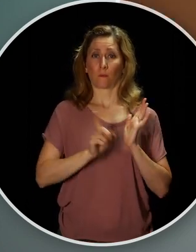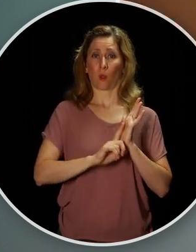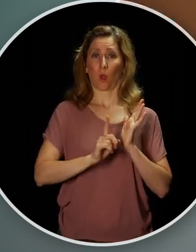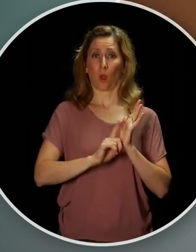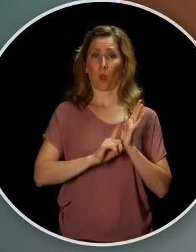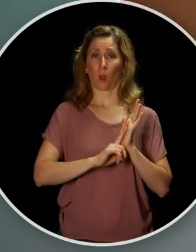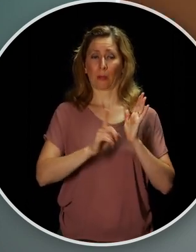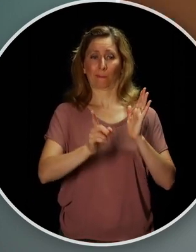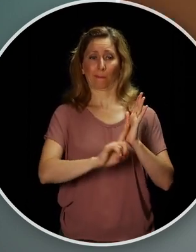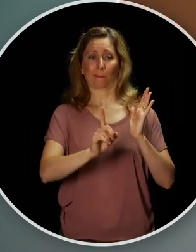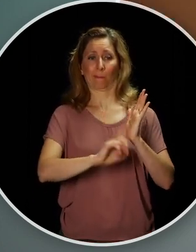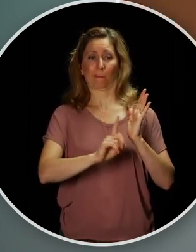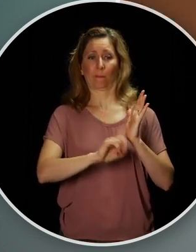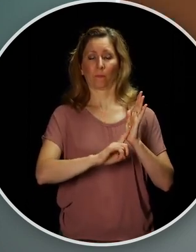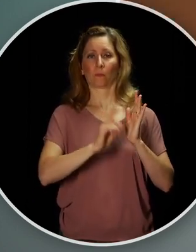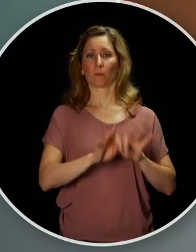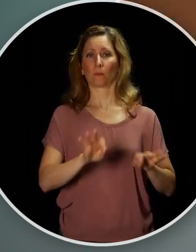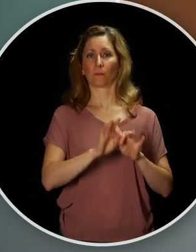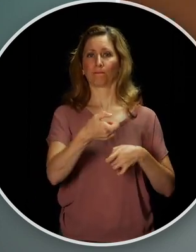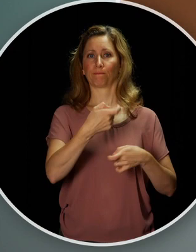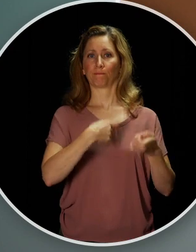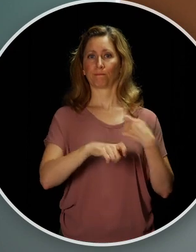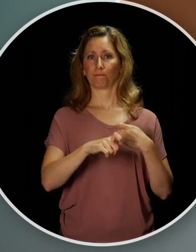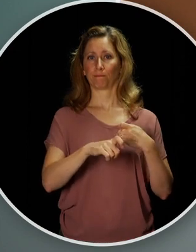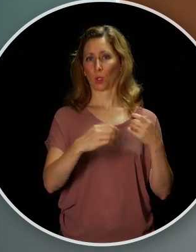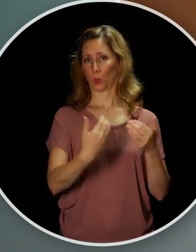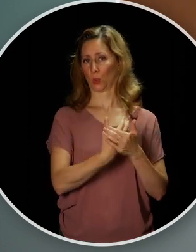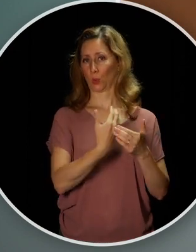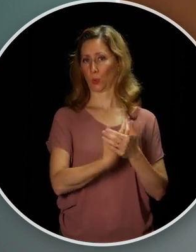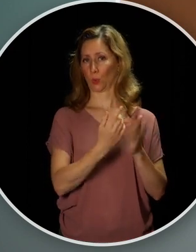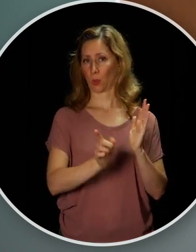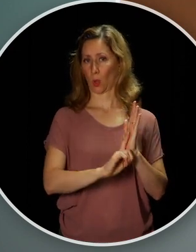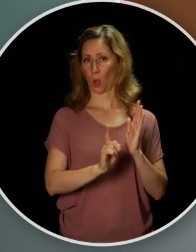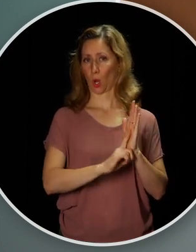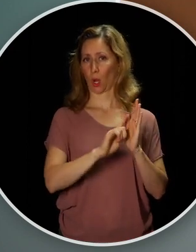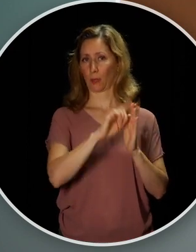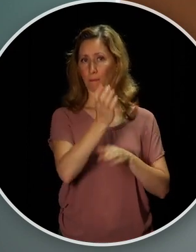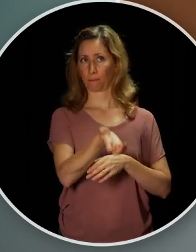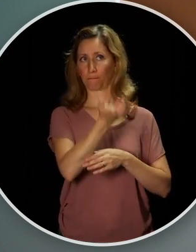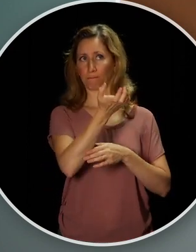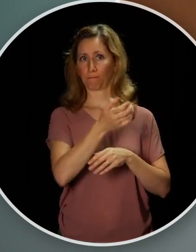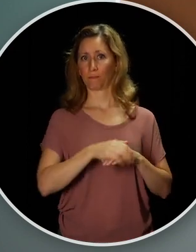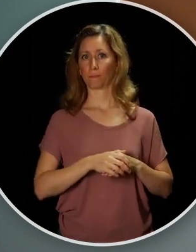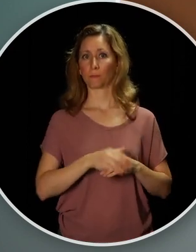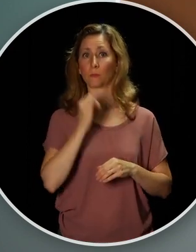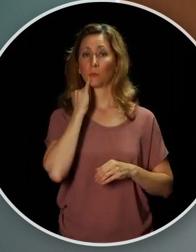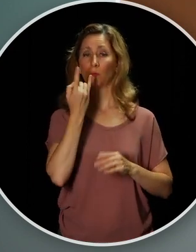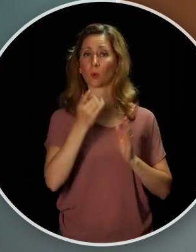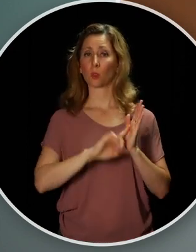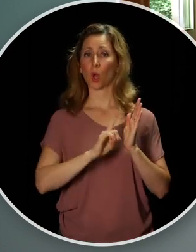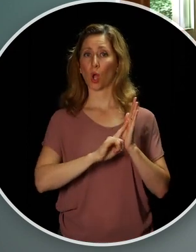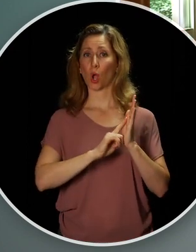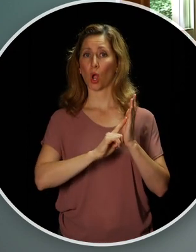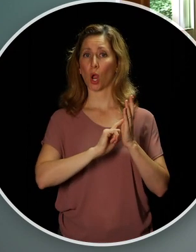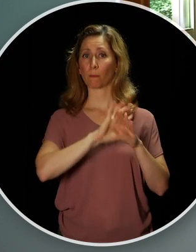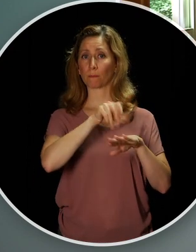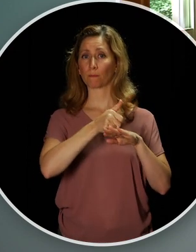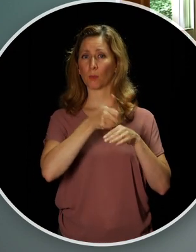you'll need to replace the smoke alarm with a new one. If your smoke alarm is installed too close to the kitchen,